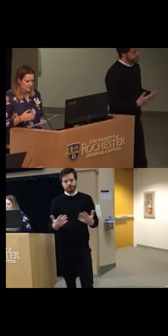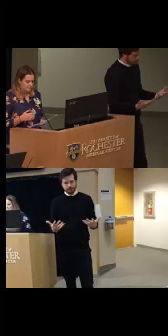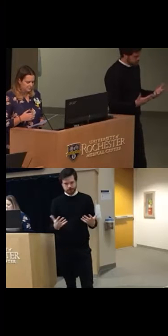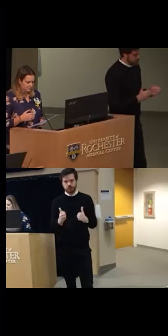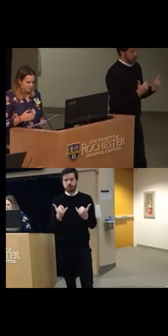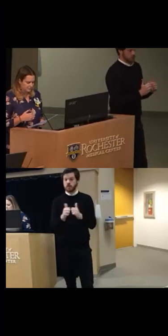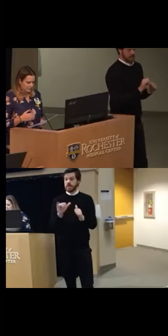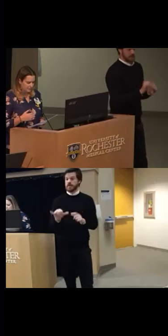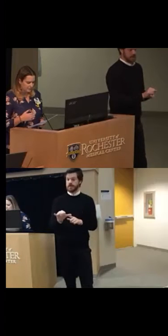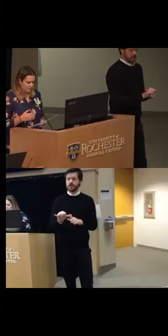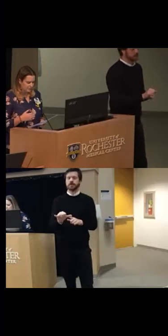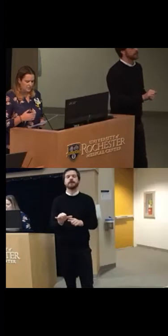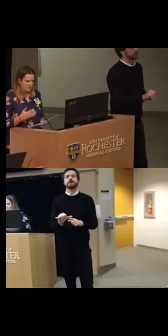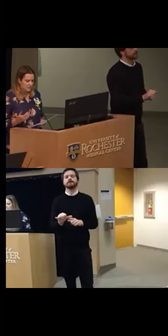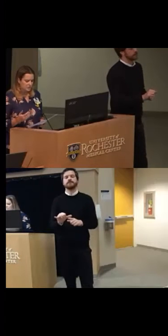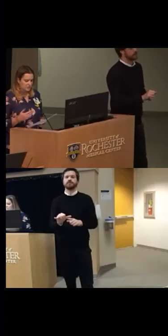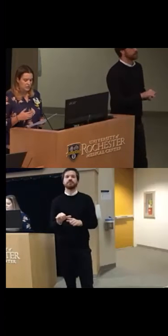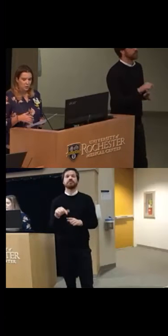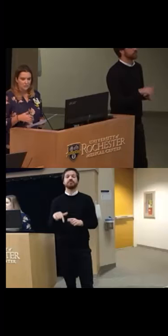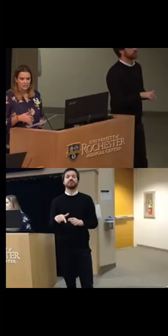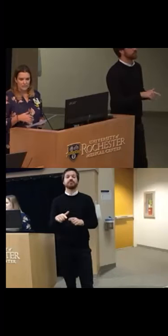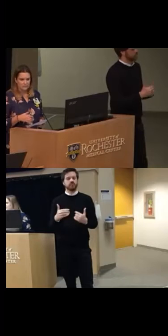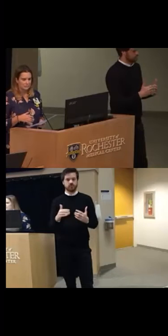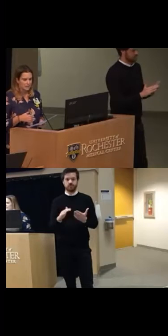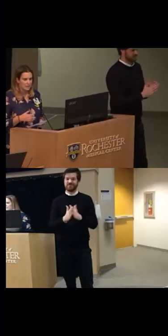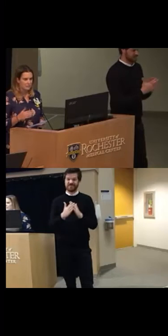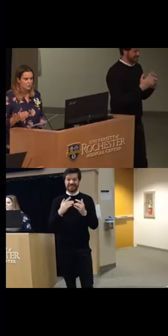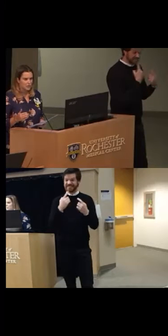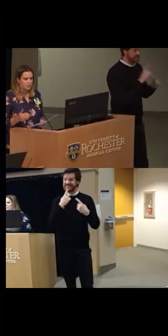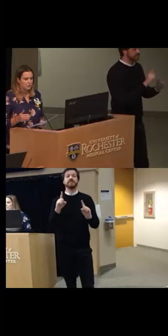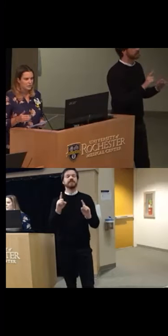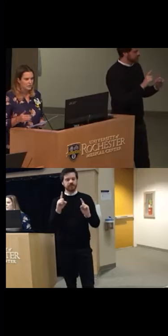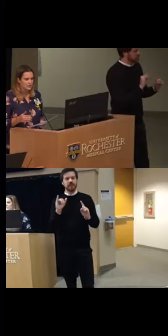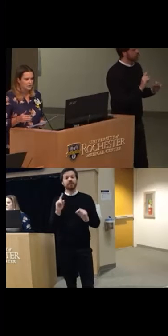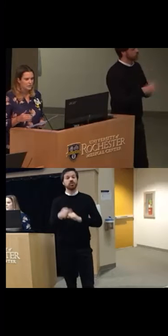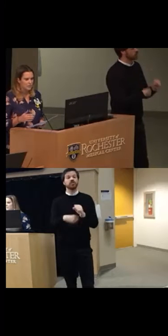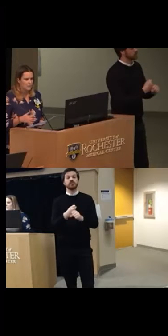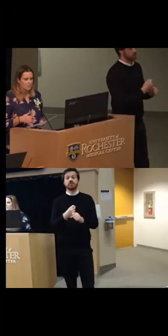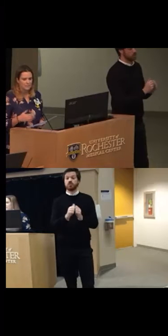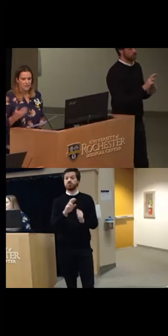um sorry this initiative was so successful in that first year with the Rochester Police Department by